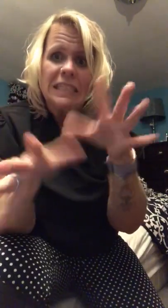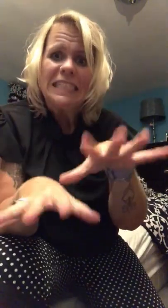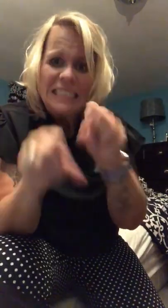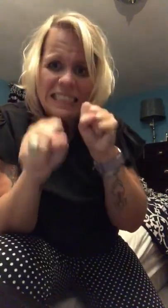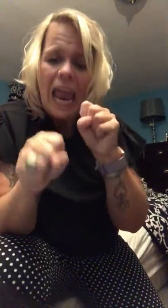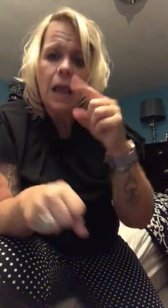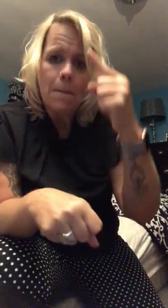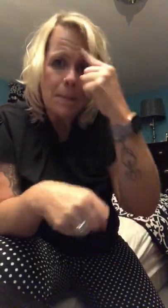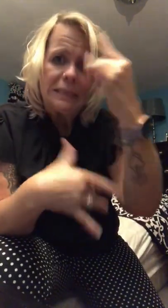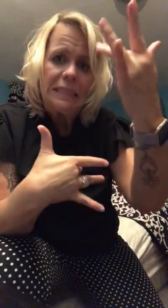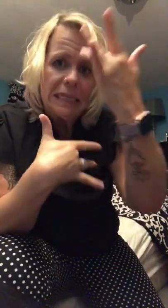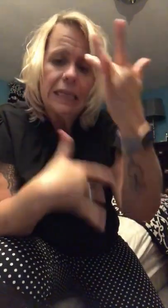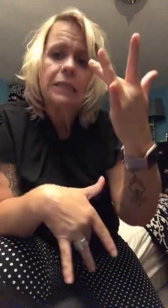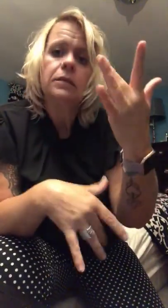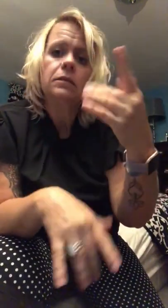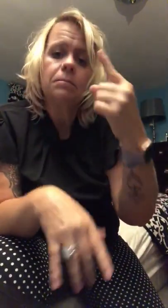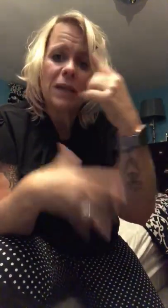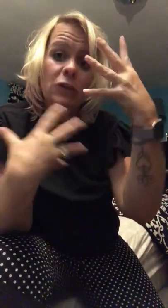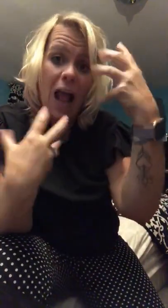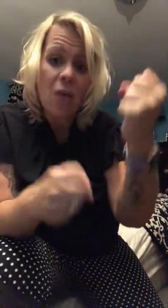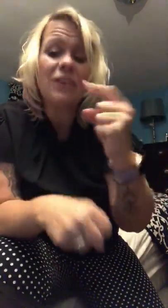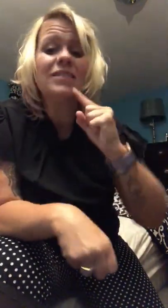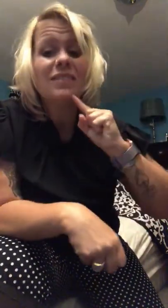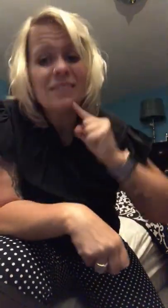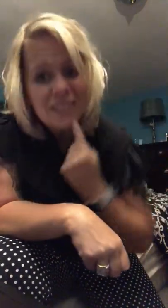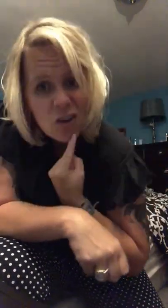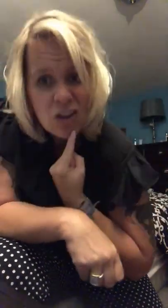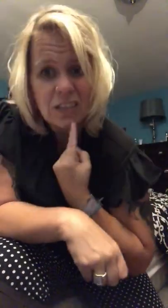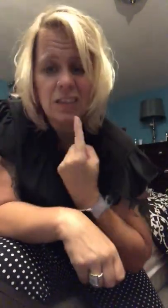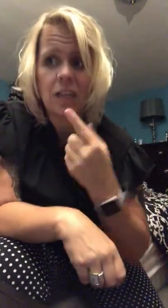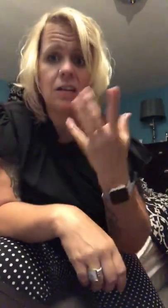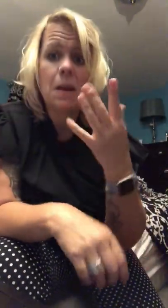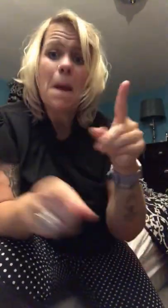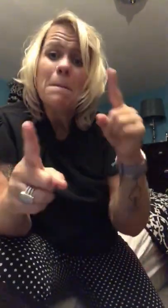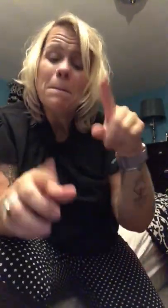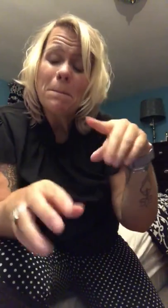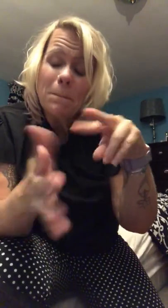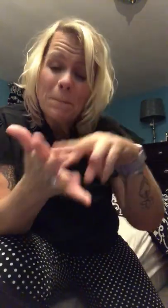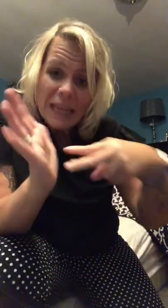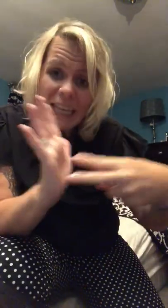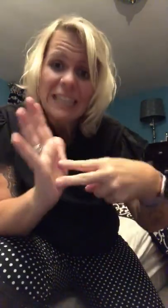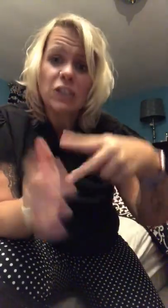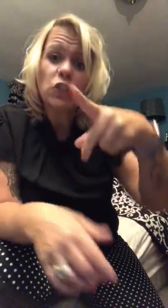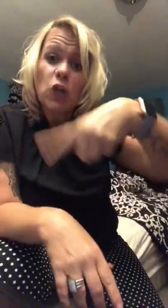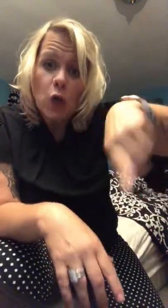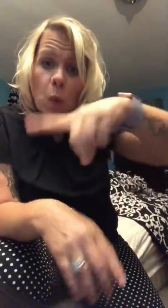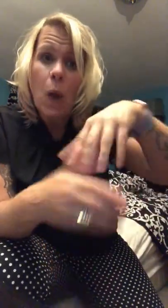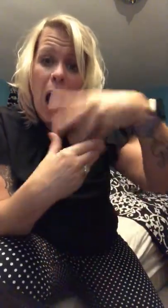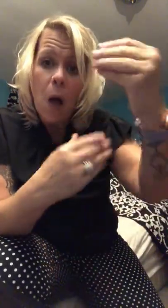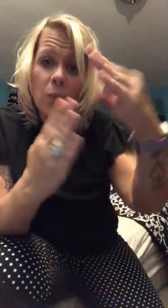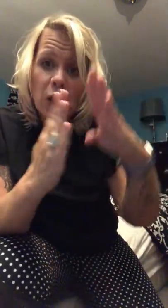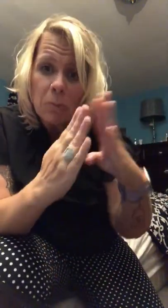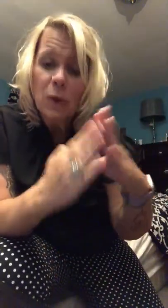the cope with mental health and illness. That means you elsewhere outside our community